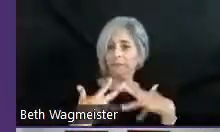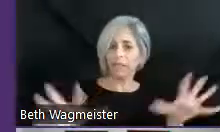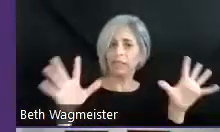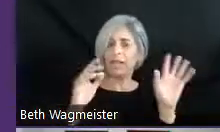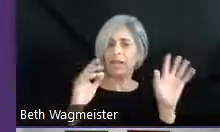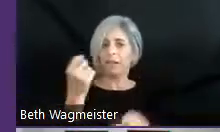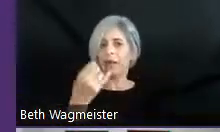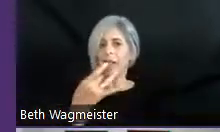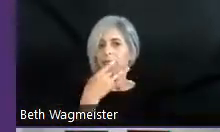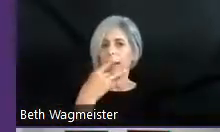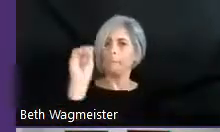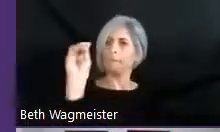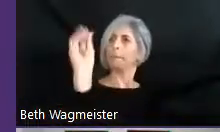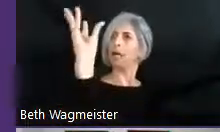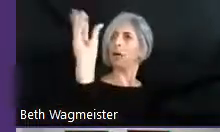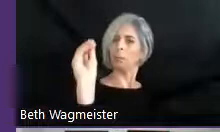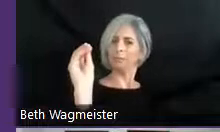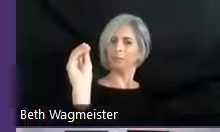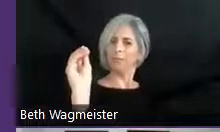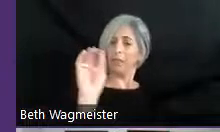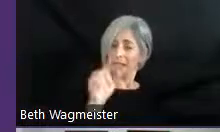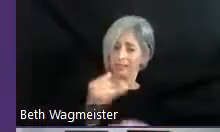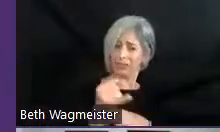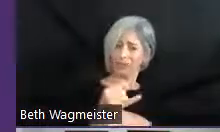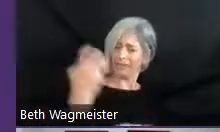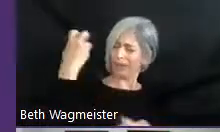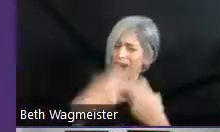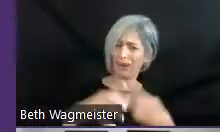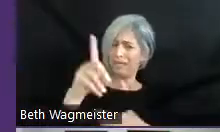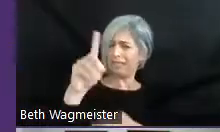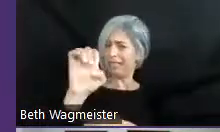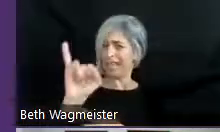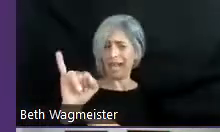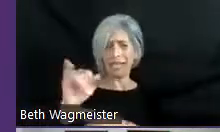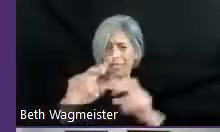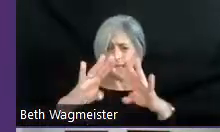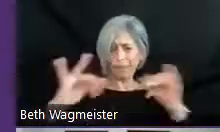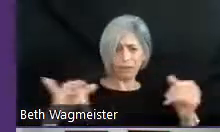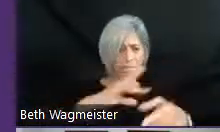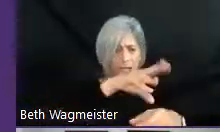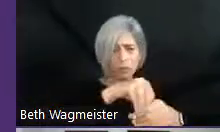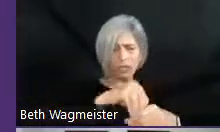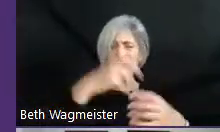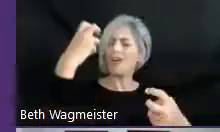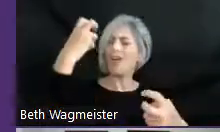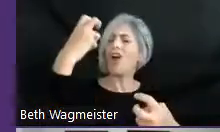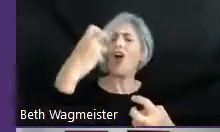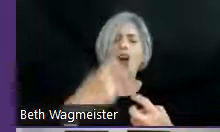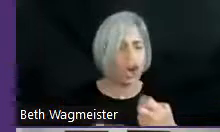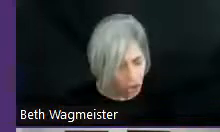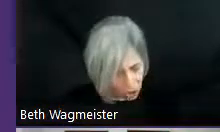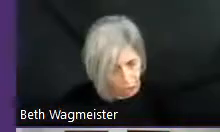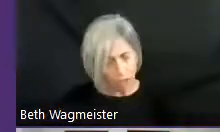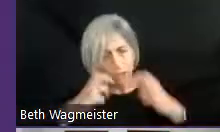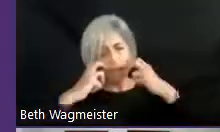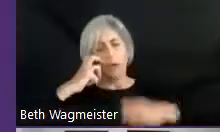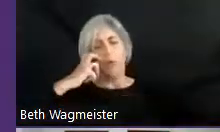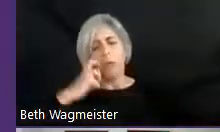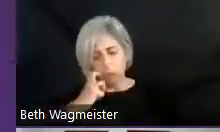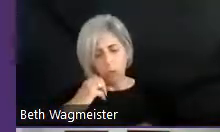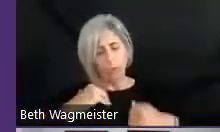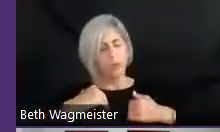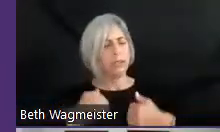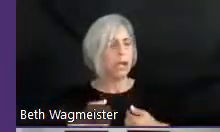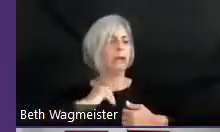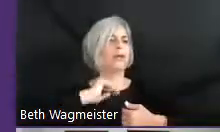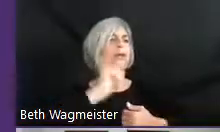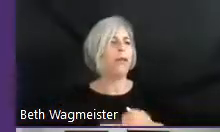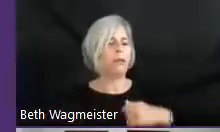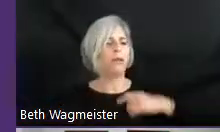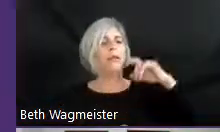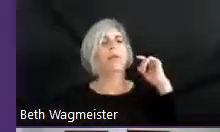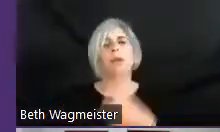Our Industry is hard. DEI, Diversity Equity and Inclusion it's hard, it's burnout central. We've experienced that before. We give and give and give. It's because